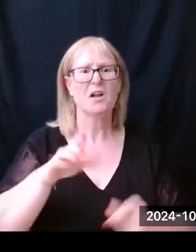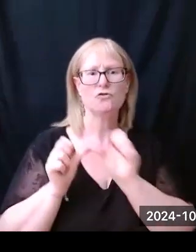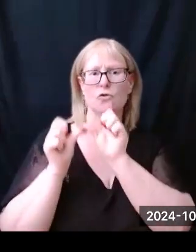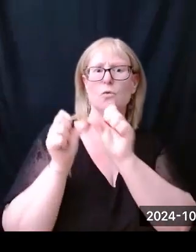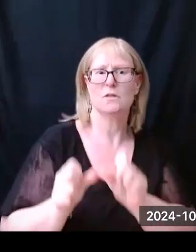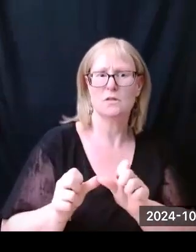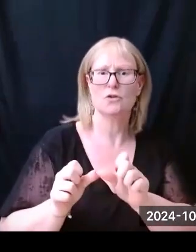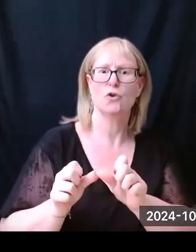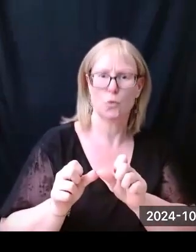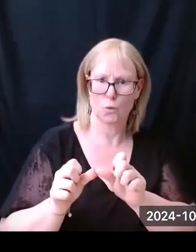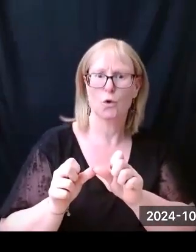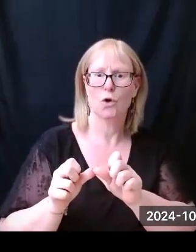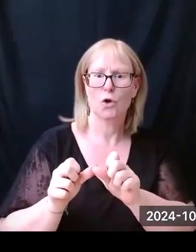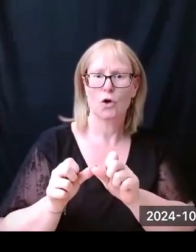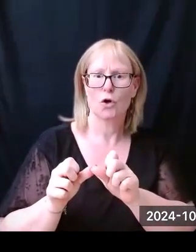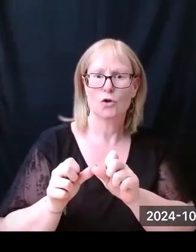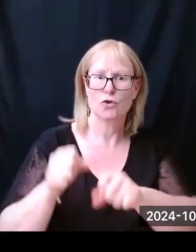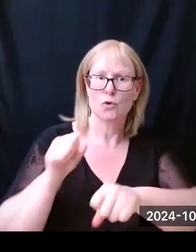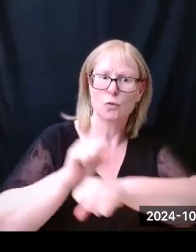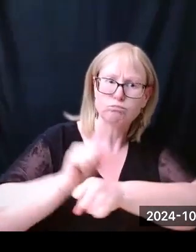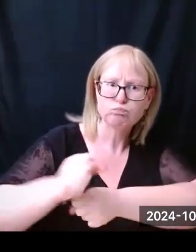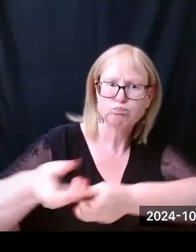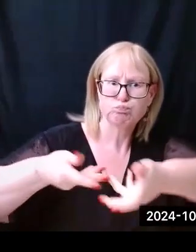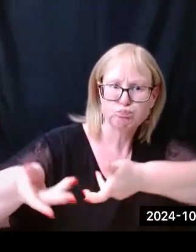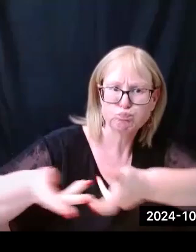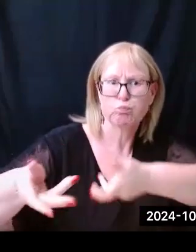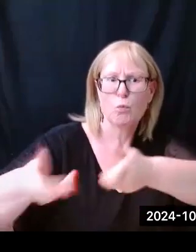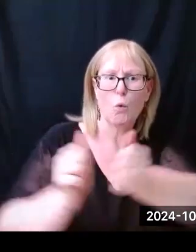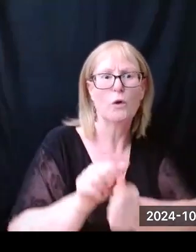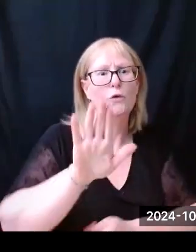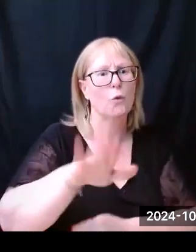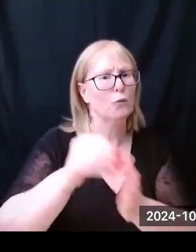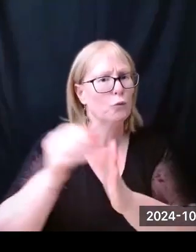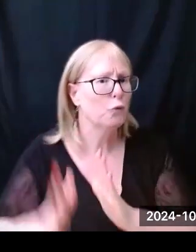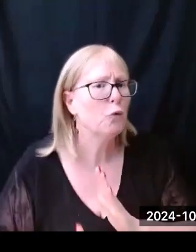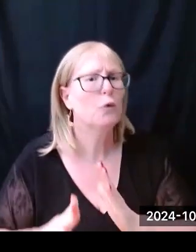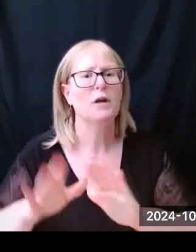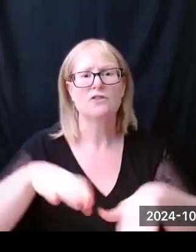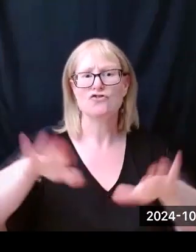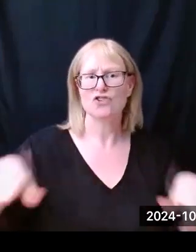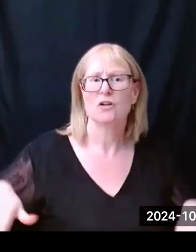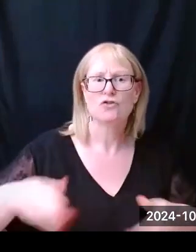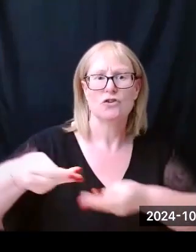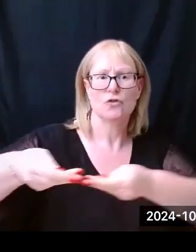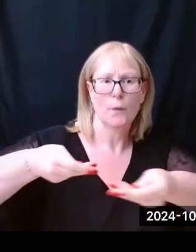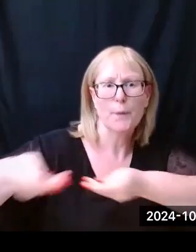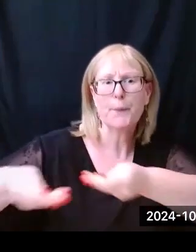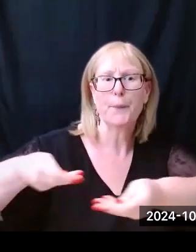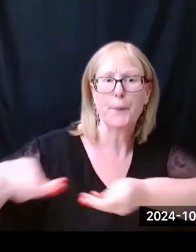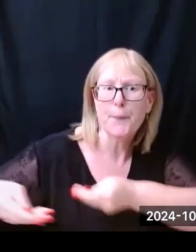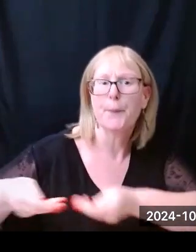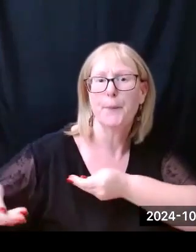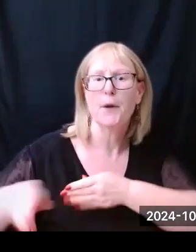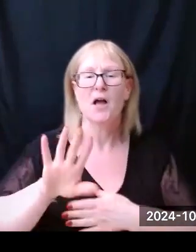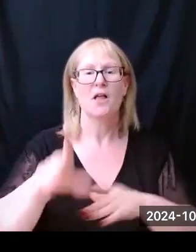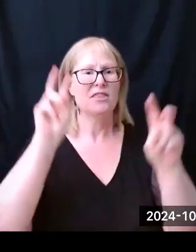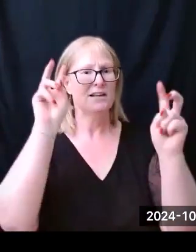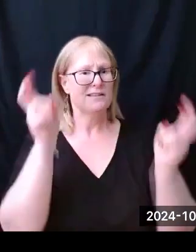with your students, your children during the school year. This theme is directly linked to another focus